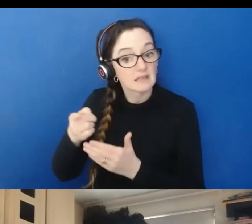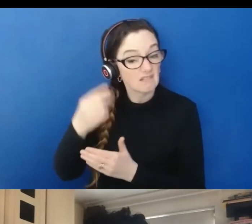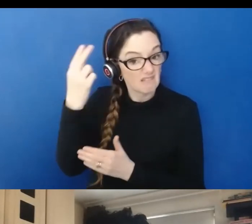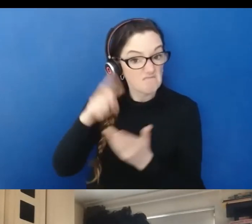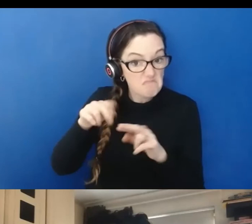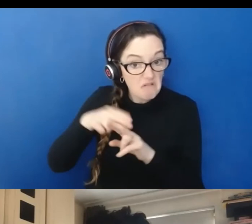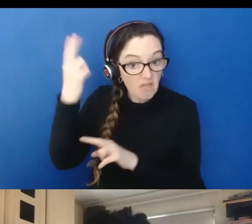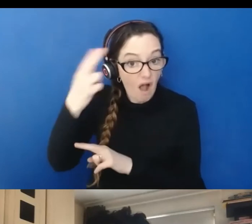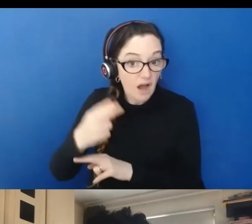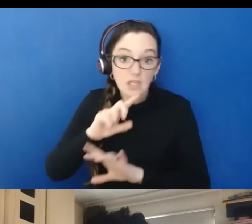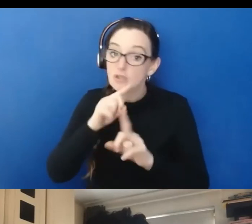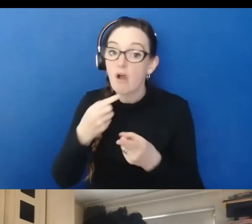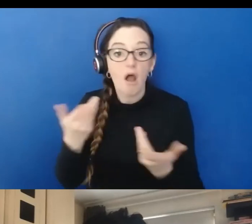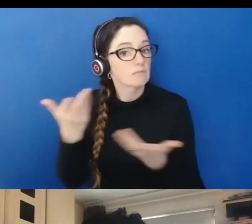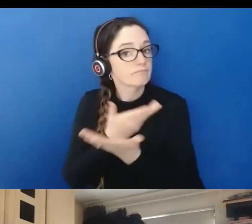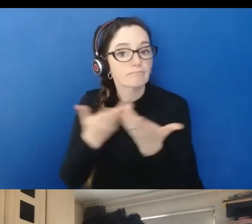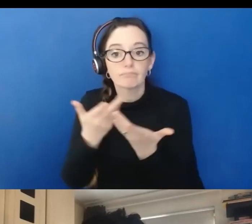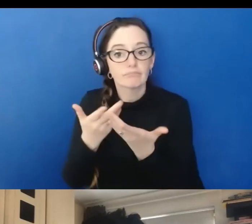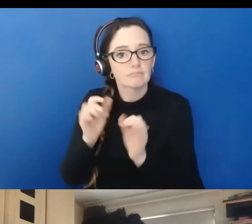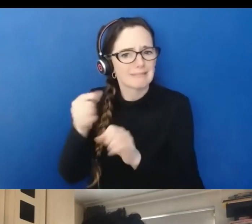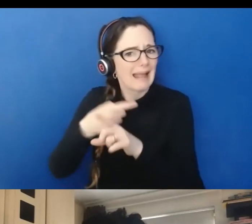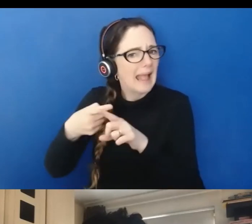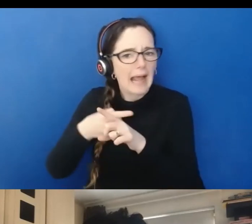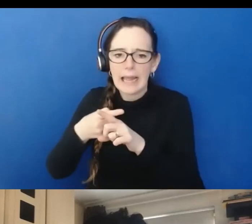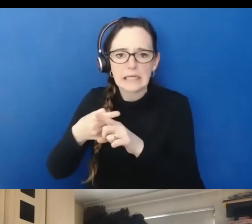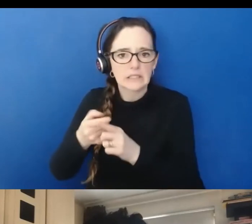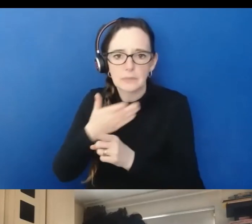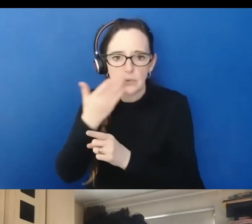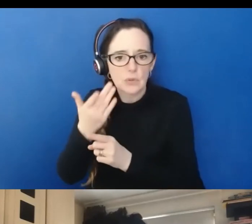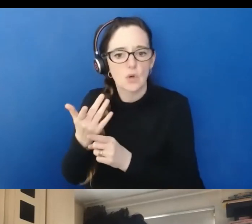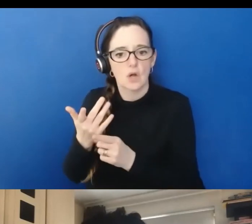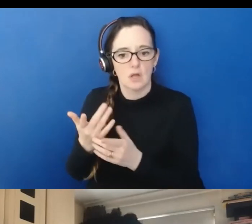hold a conversation in English, then it happens in Spanish, it happens in